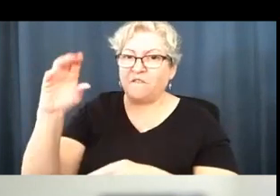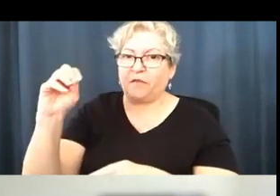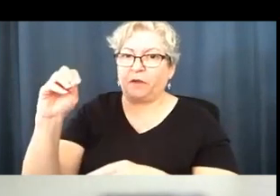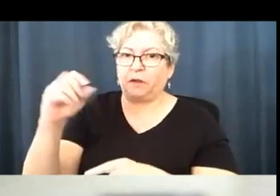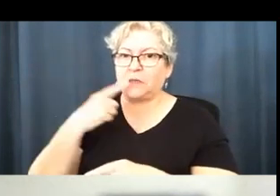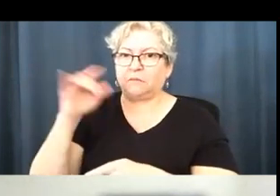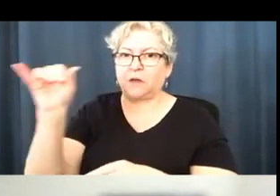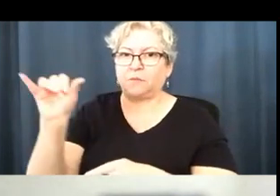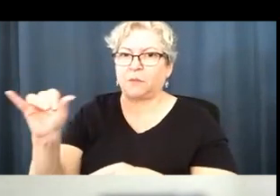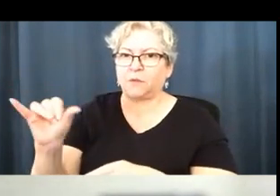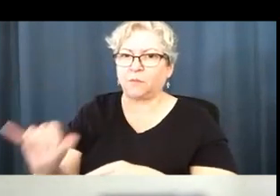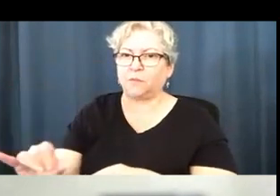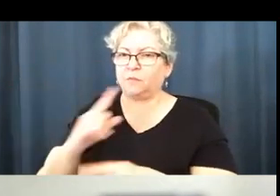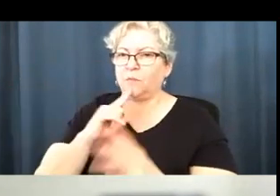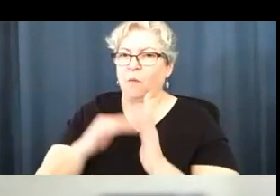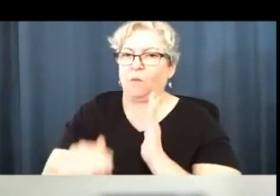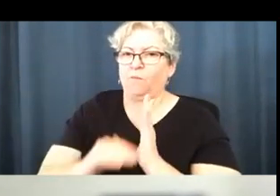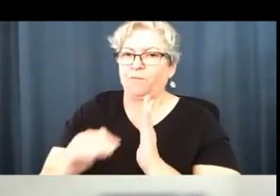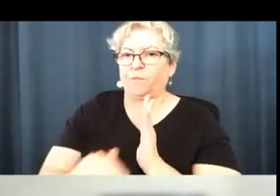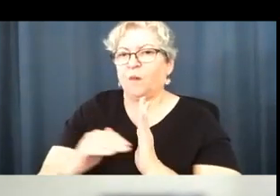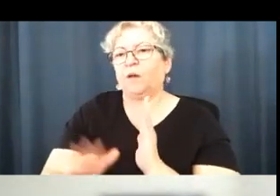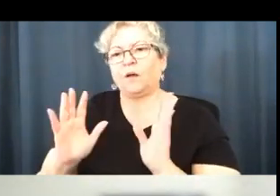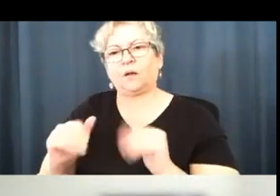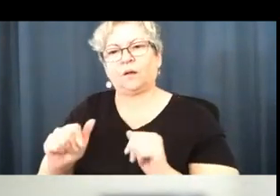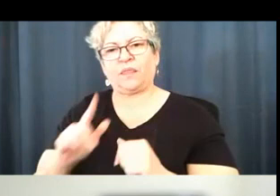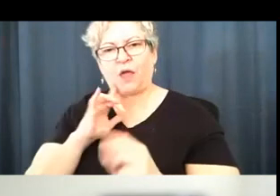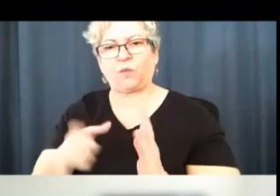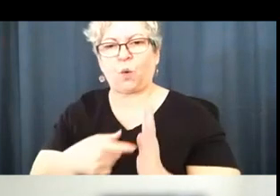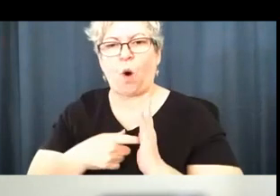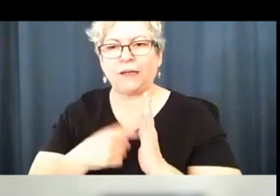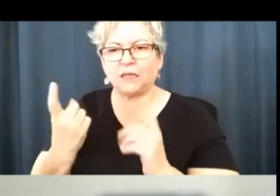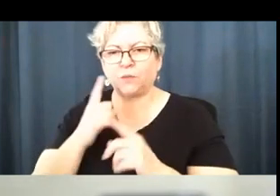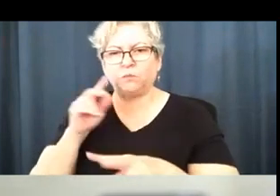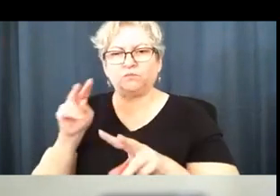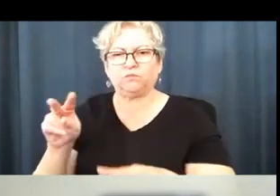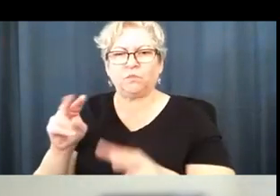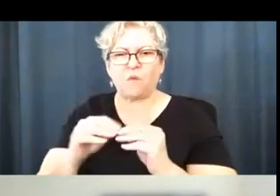and that repetitiveness and requiring someone to look up more information than just the link